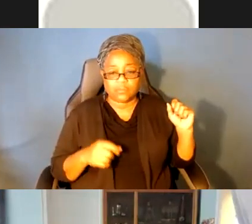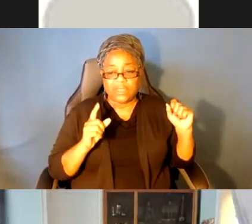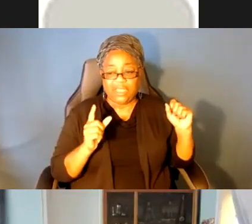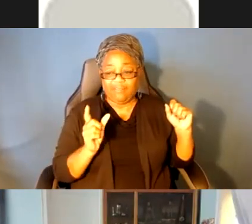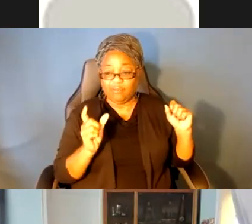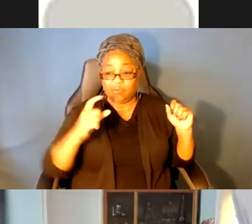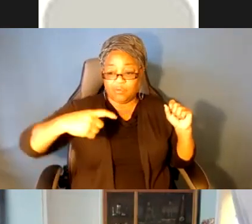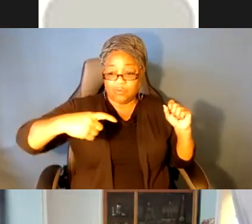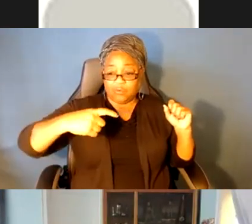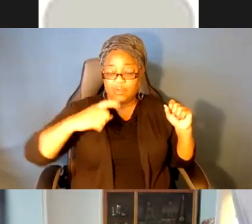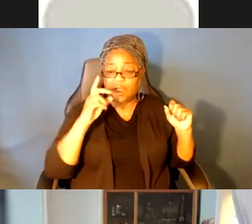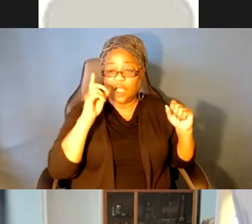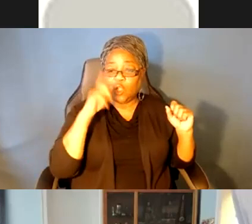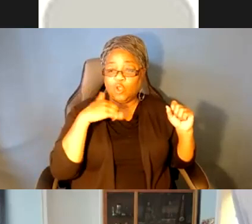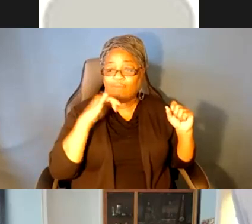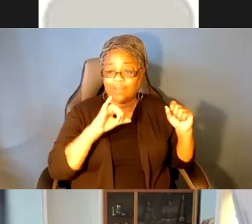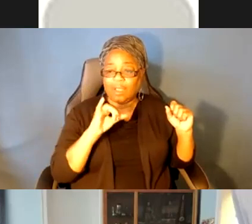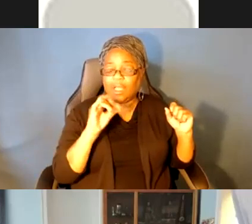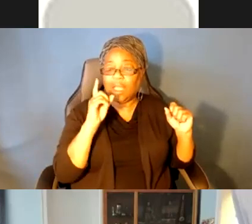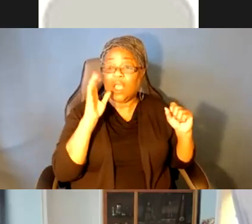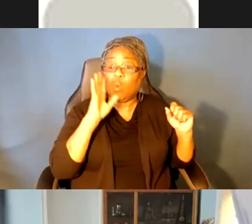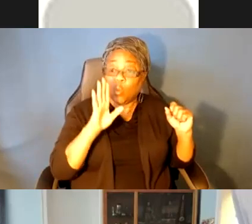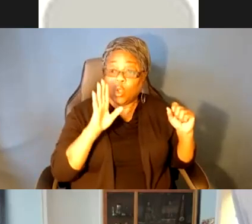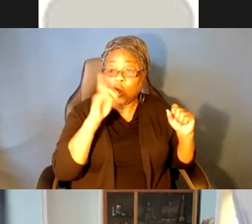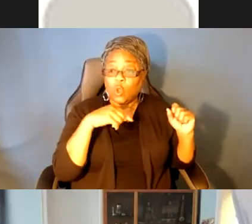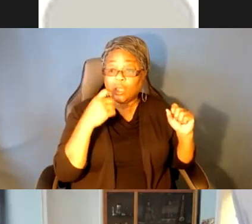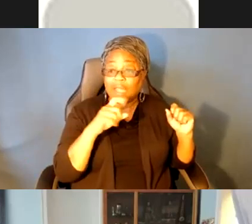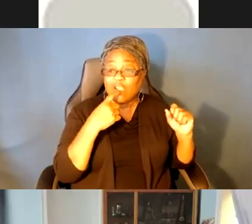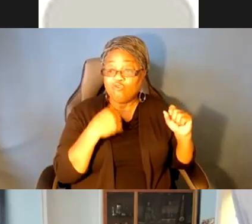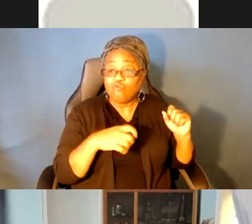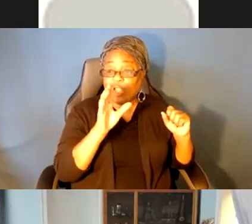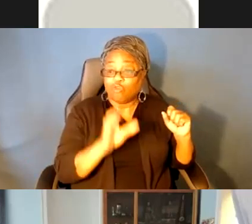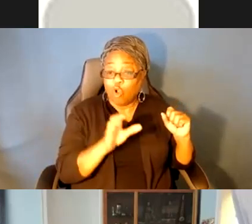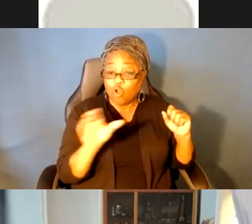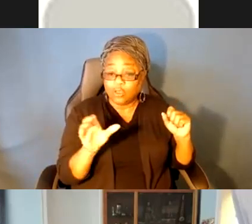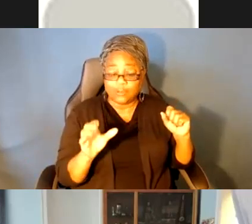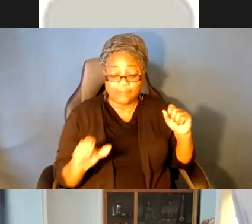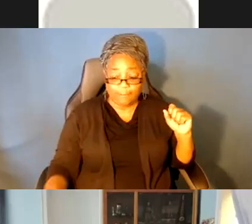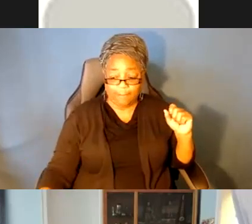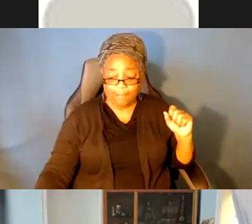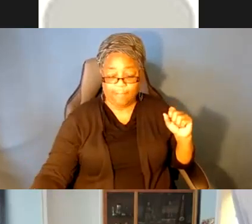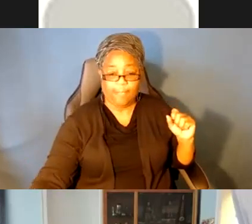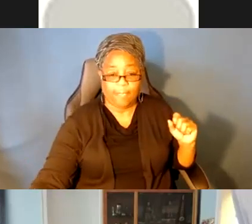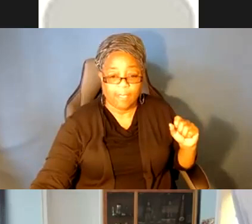for the American Red Cross. The proposal start date you entered in the application